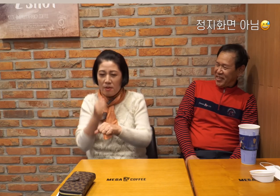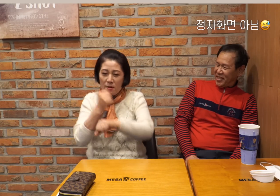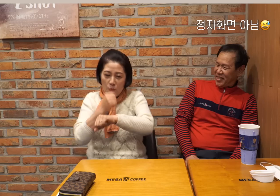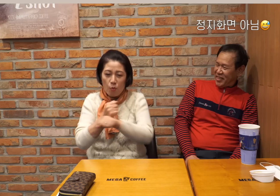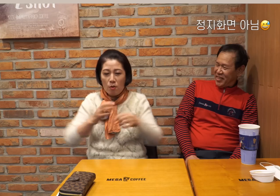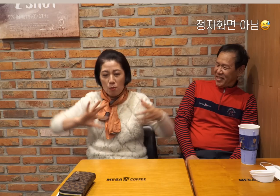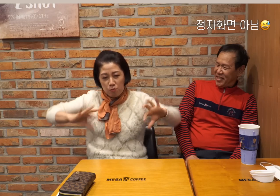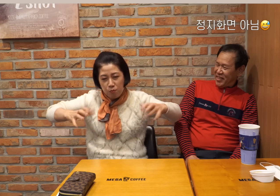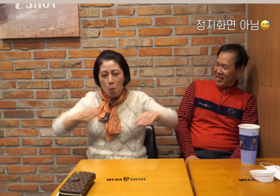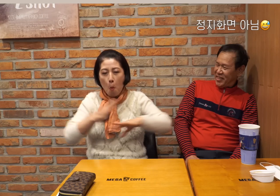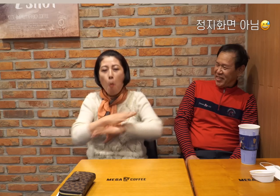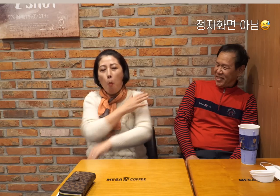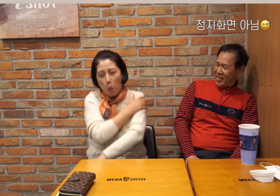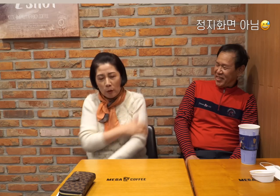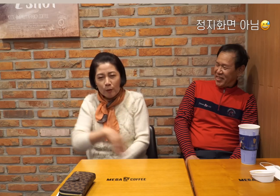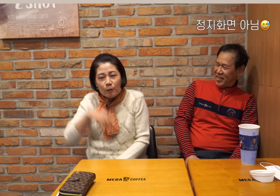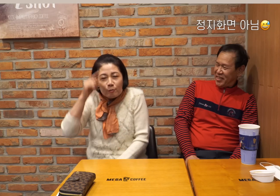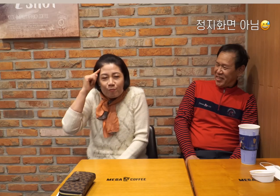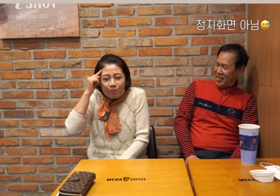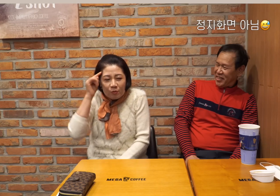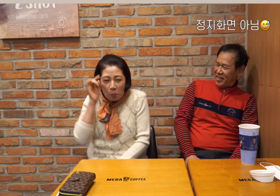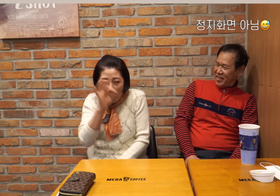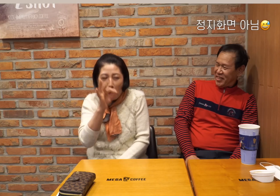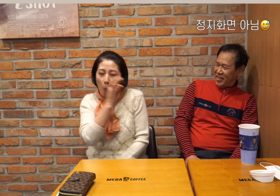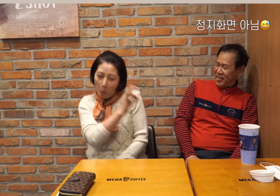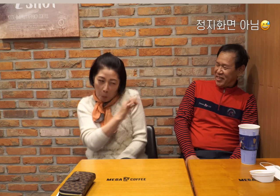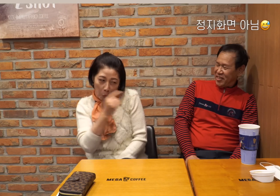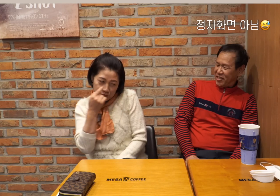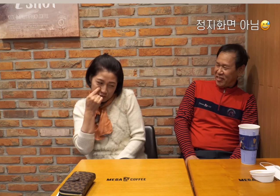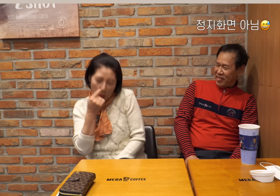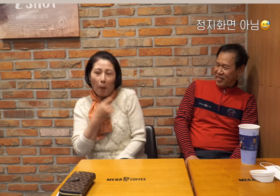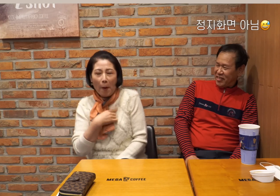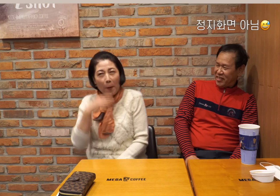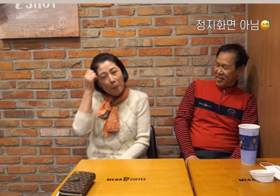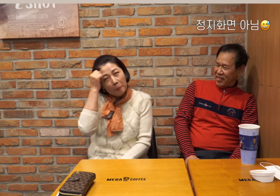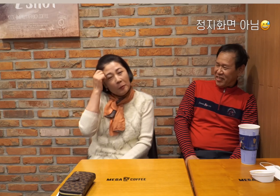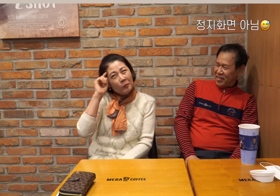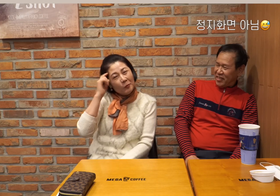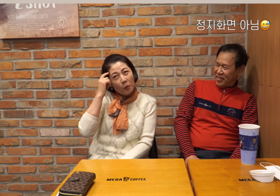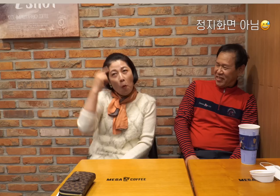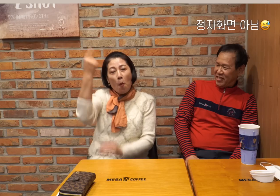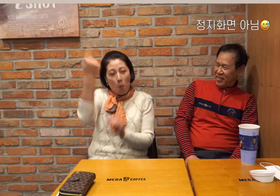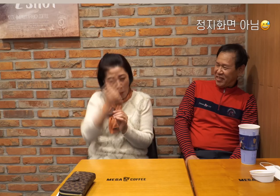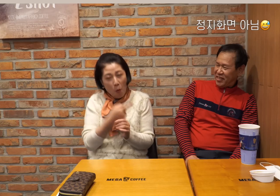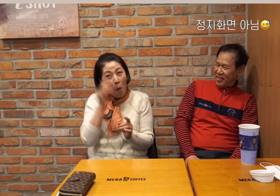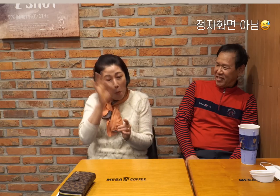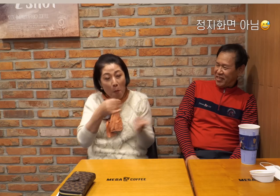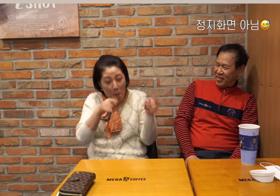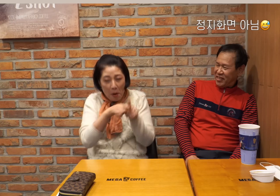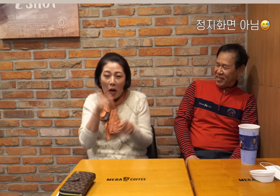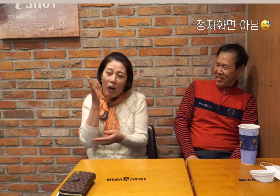He was good at fixing machines and wheels. I was really worried, and I kept meeting Mr. Dosu,